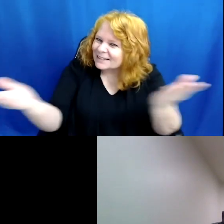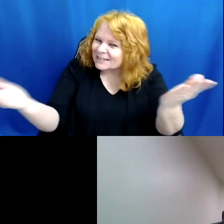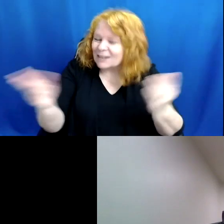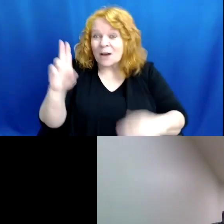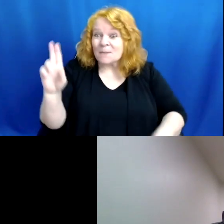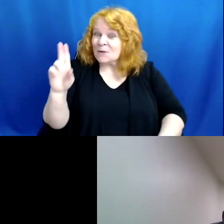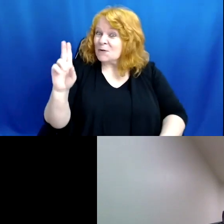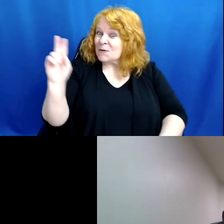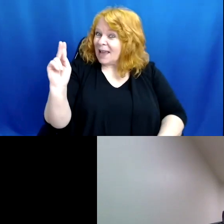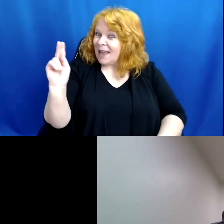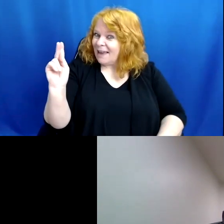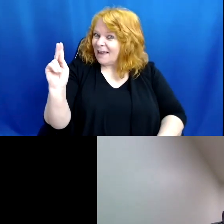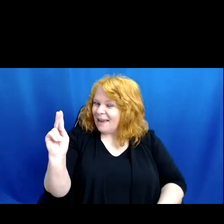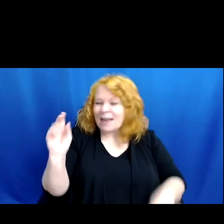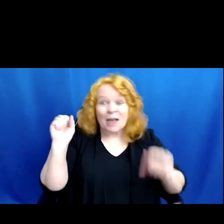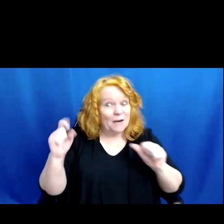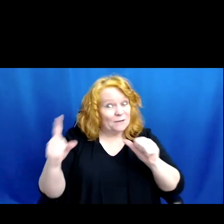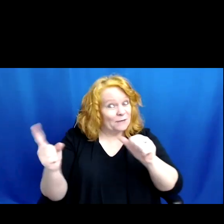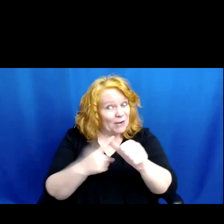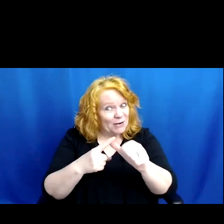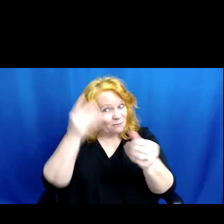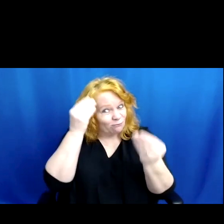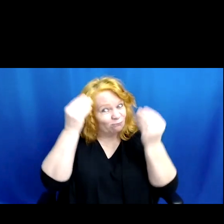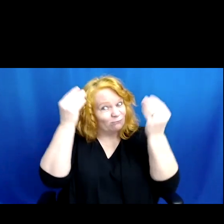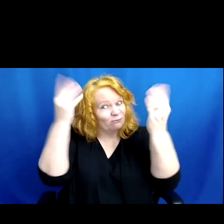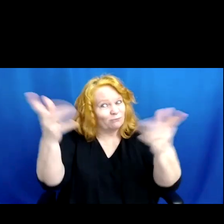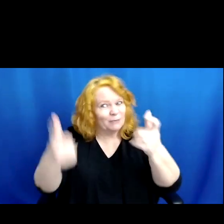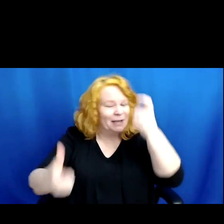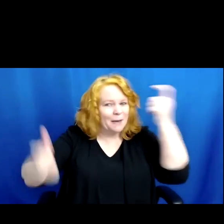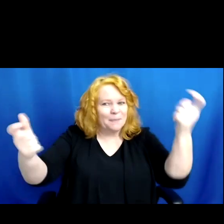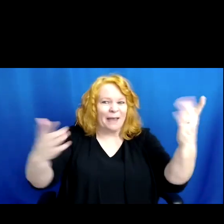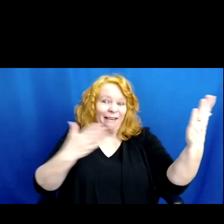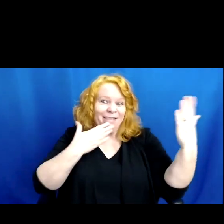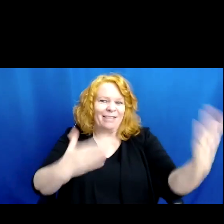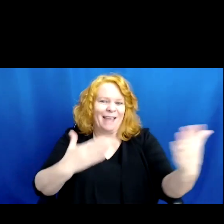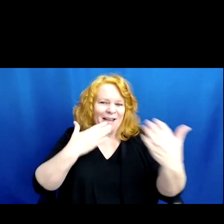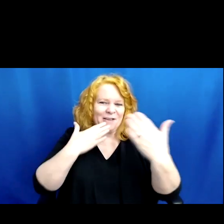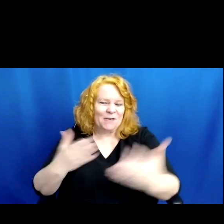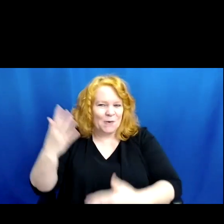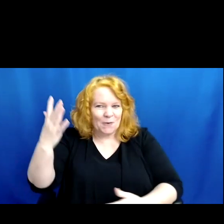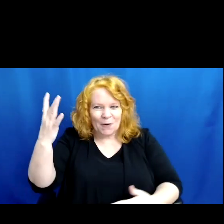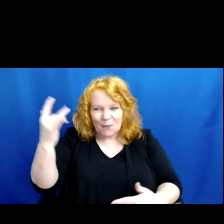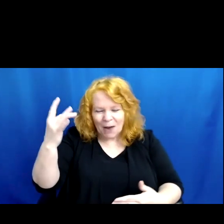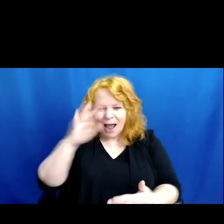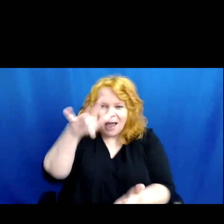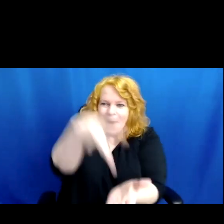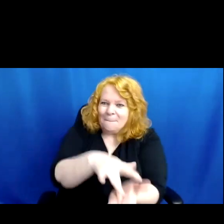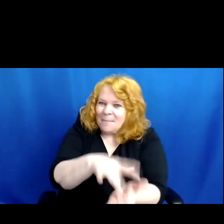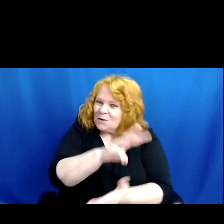First of all may I say a big huge thank you to the midwest states for inviting me to be